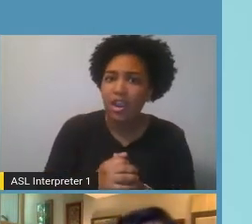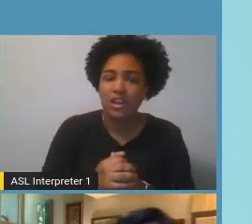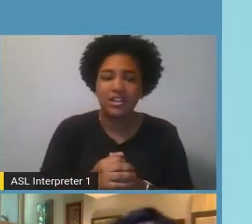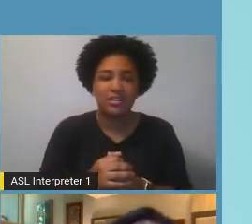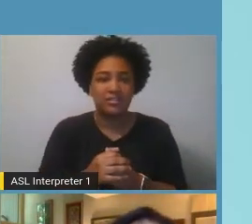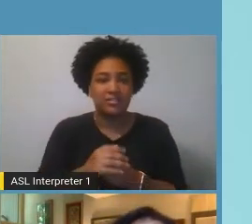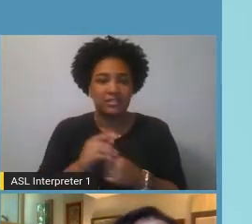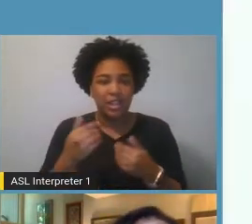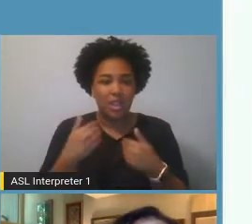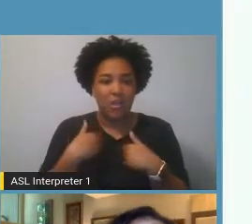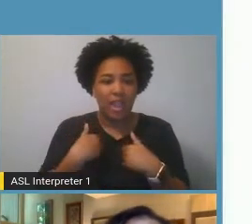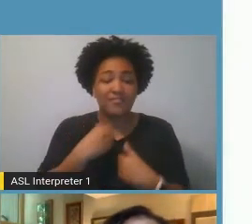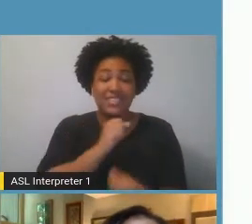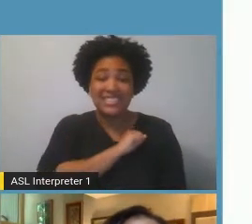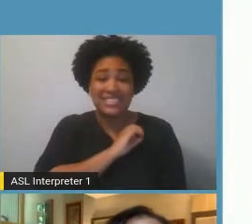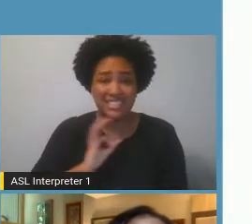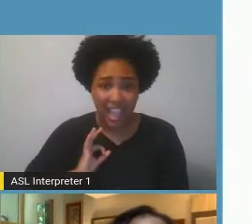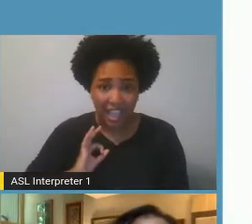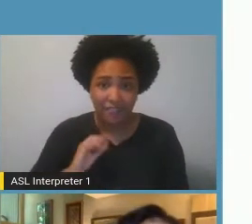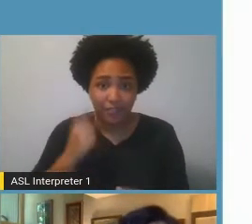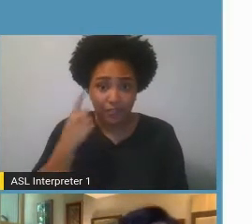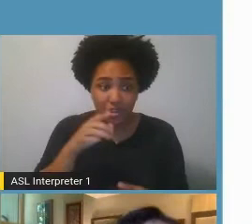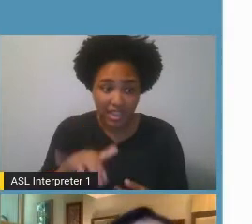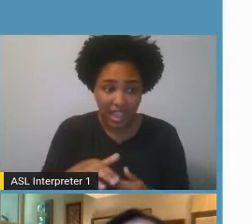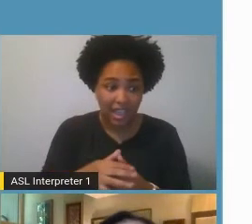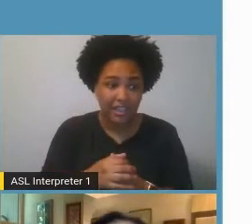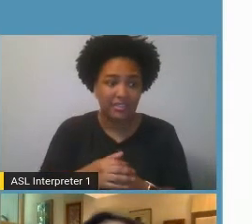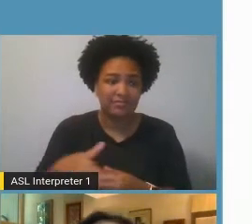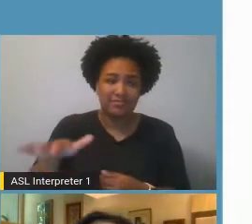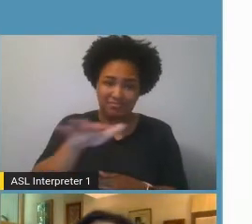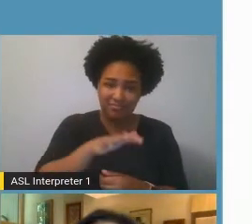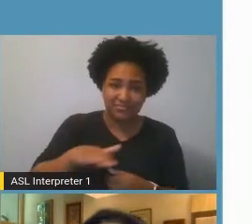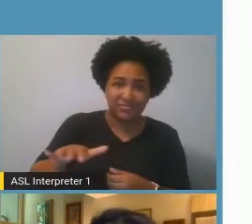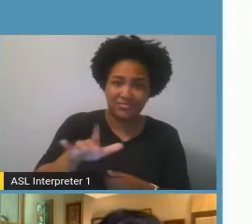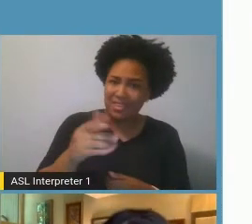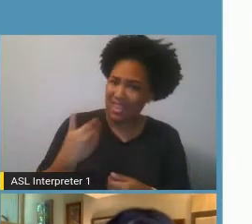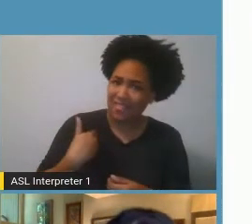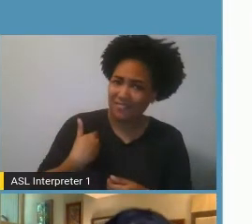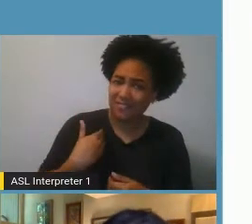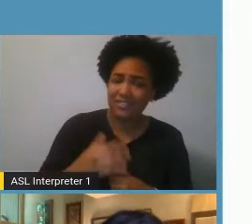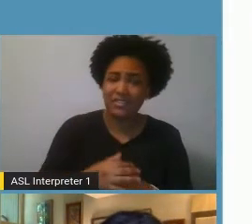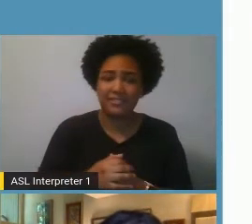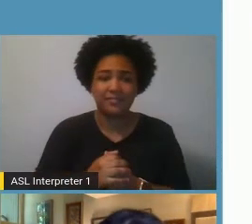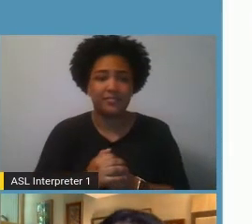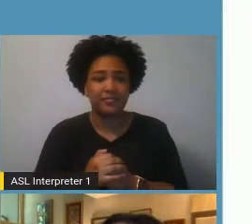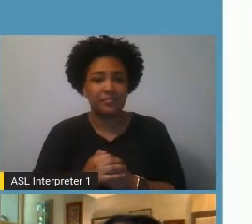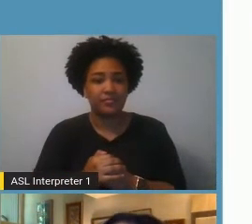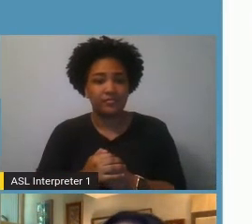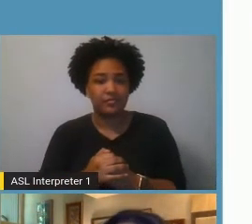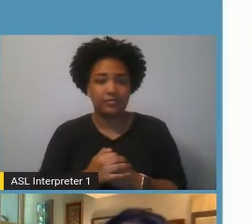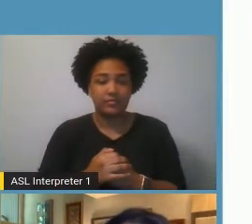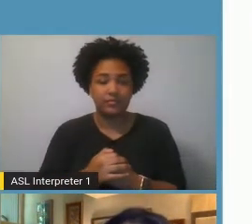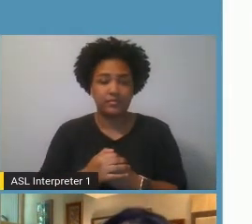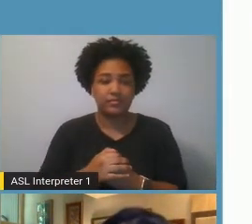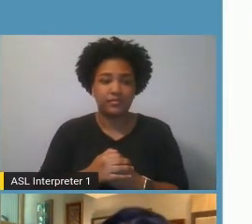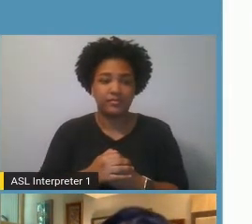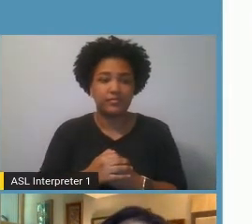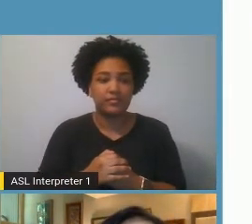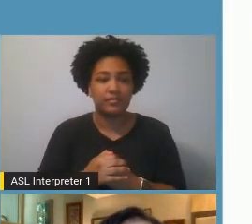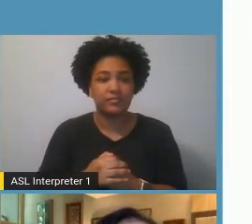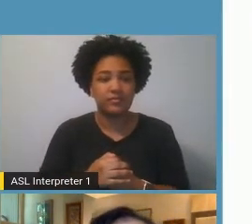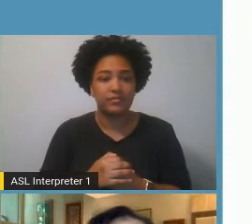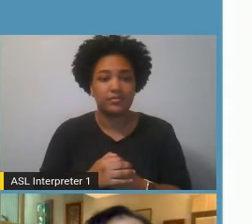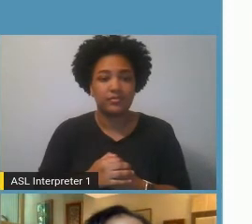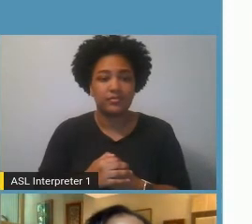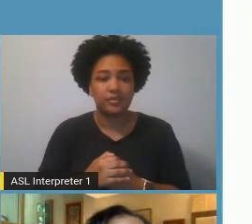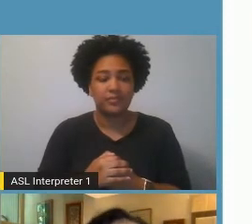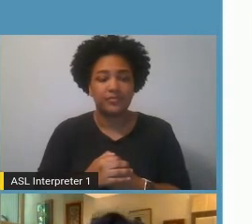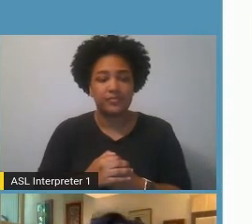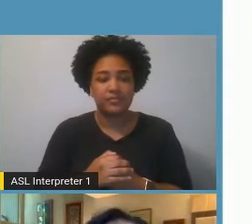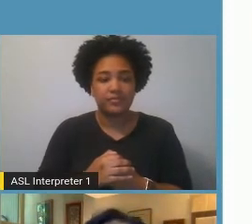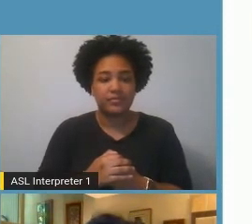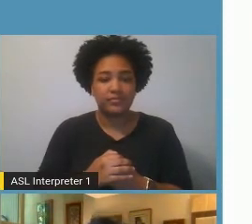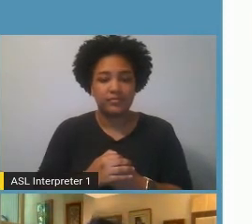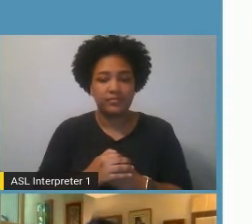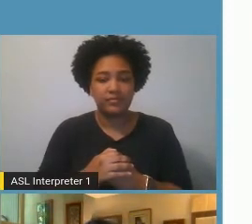staffing? You think about that in terms of motives and rationale, and you think about answering those